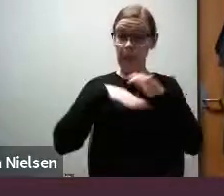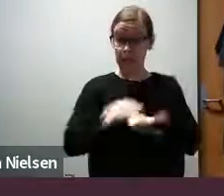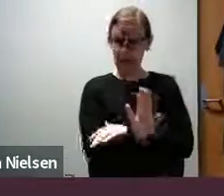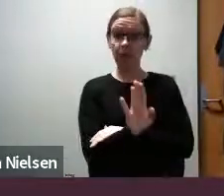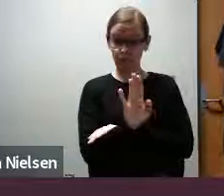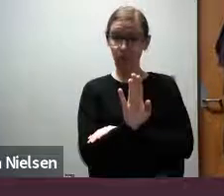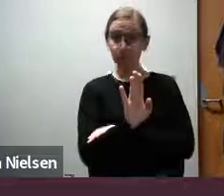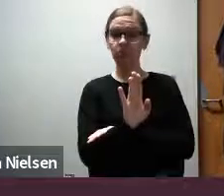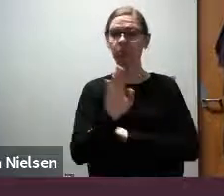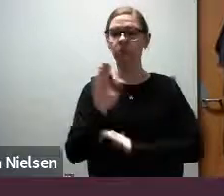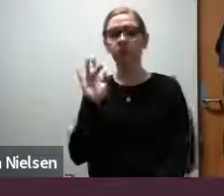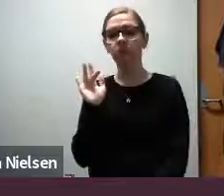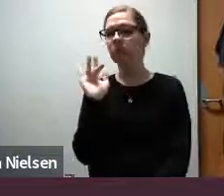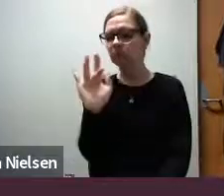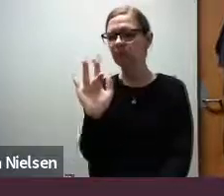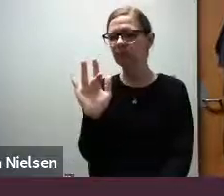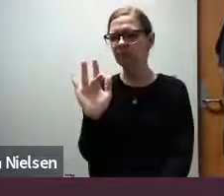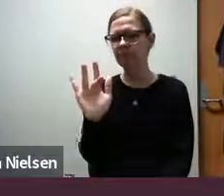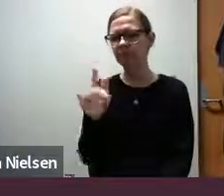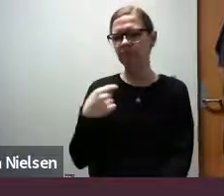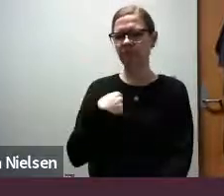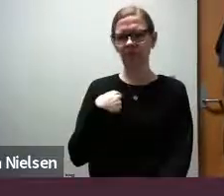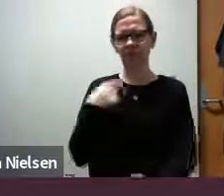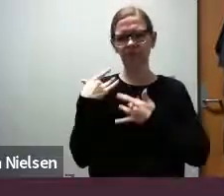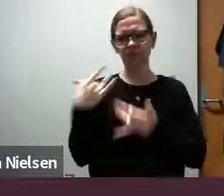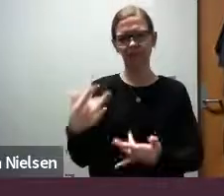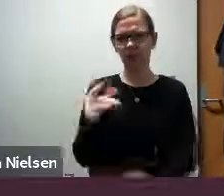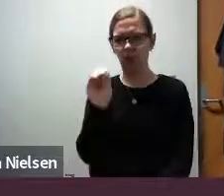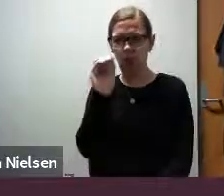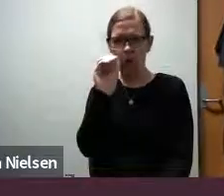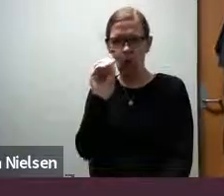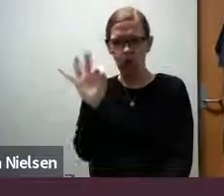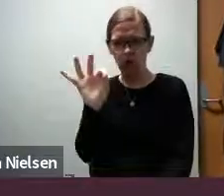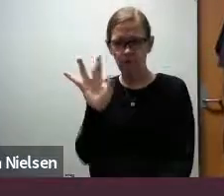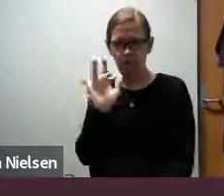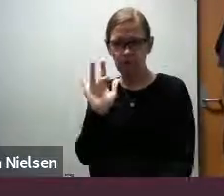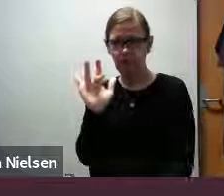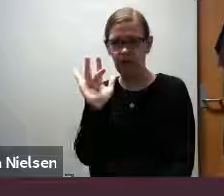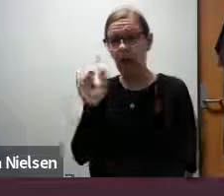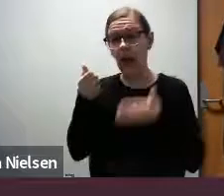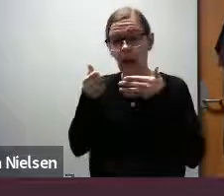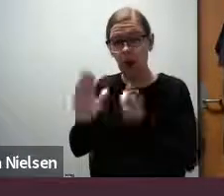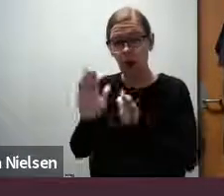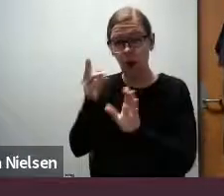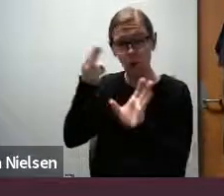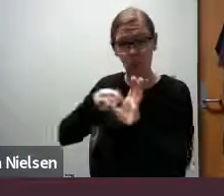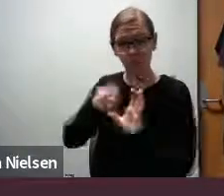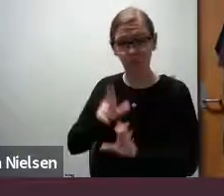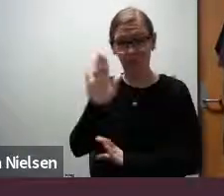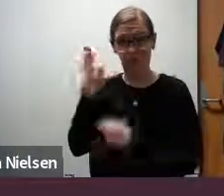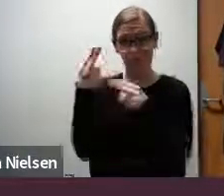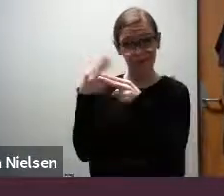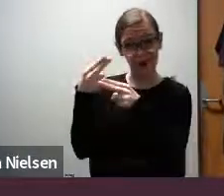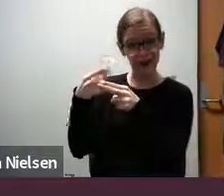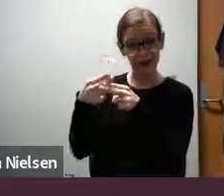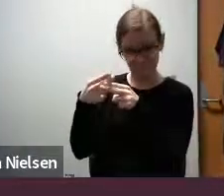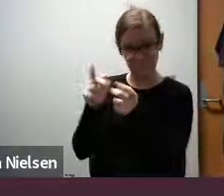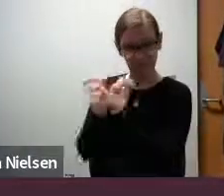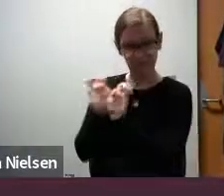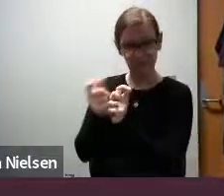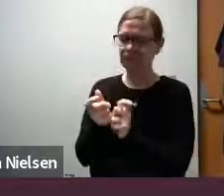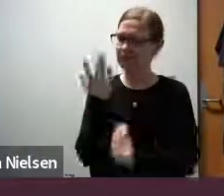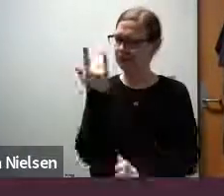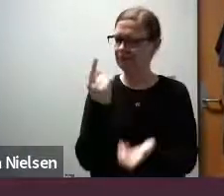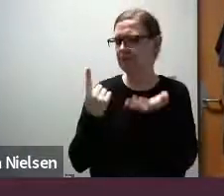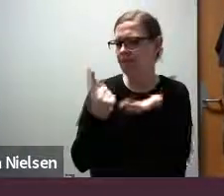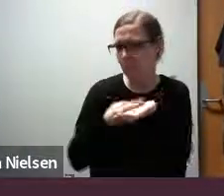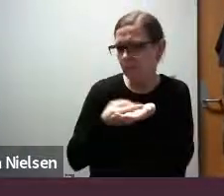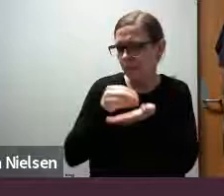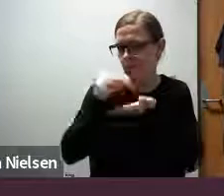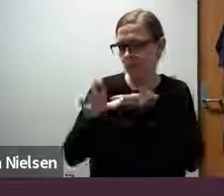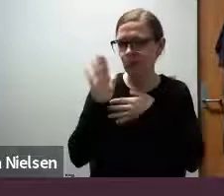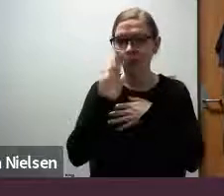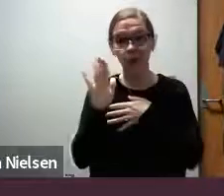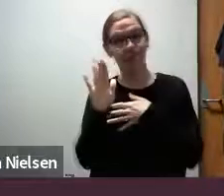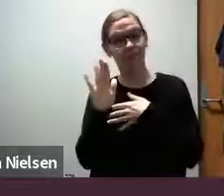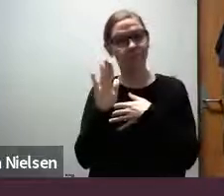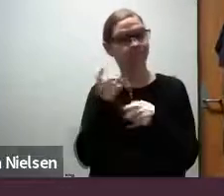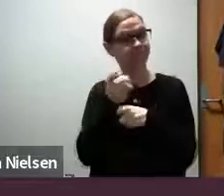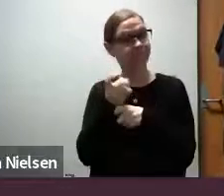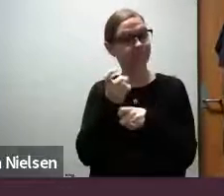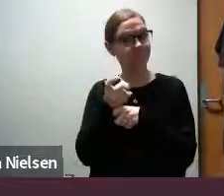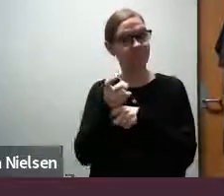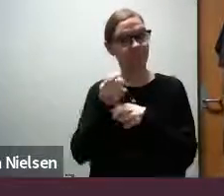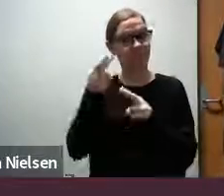I would always on check this one allow participants to rename themselves because sometimes we have those students who want to rename themselves and be very funny with their names, so I would unclip this one.